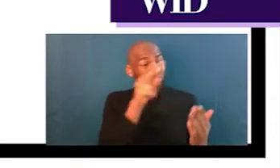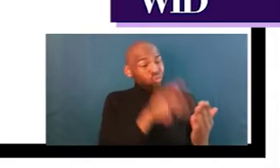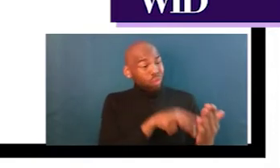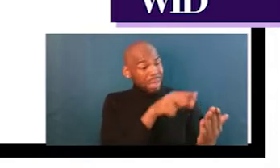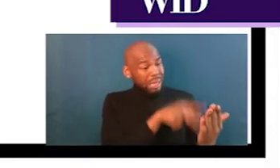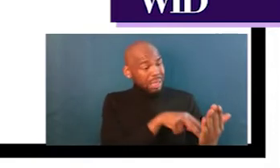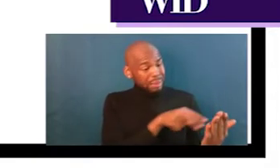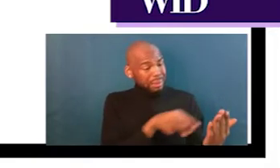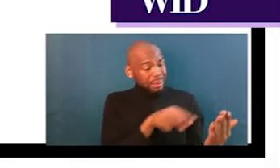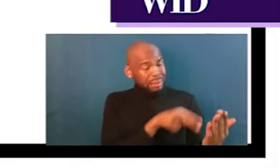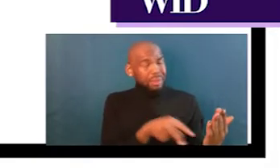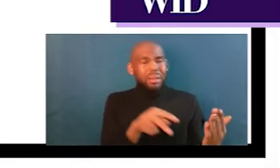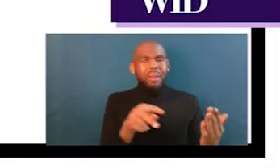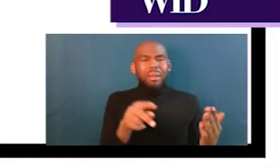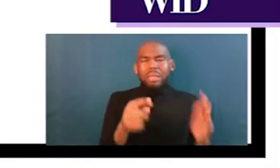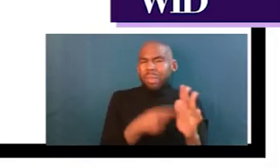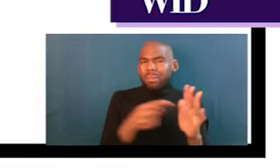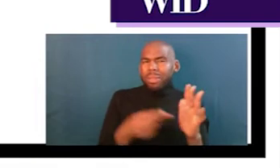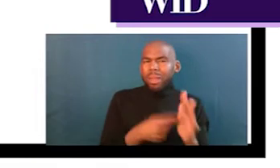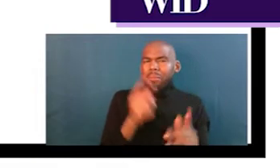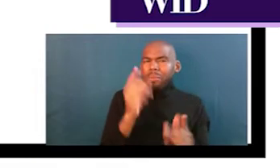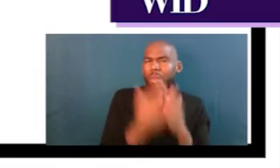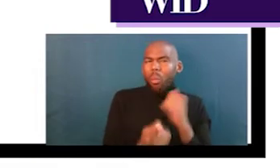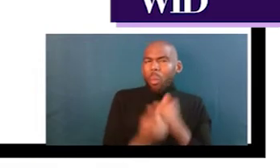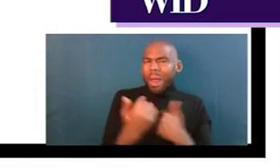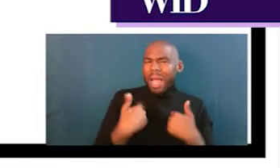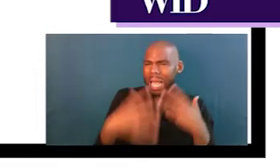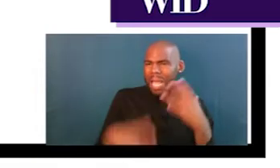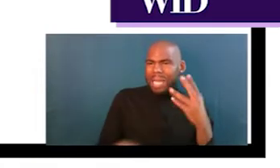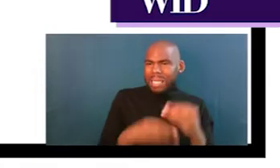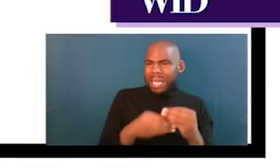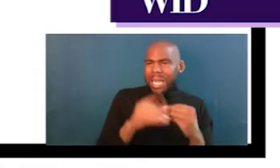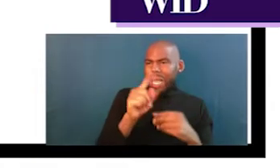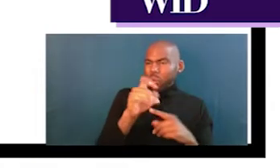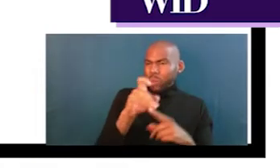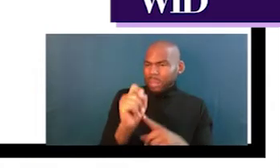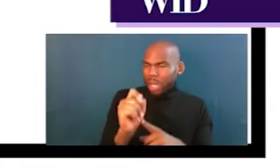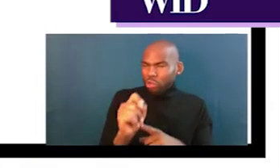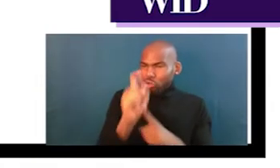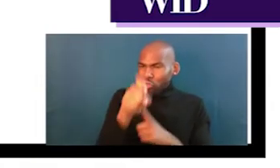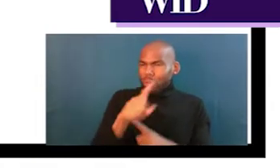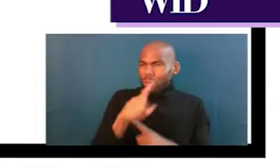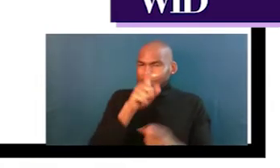someone has added alt text to the image. Alt text should be a succinct verbal description